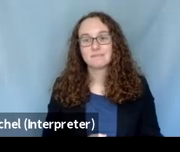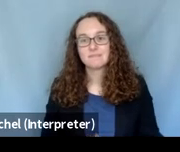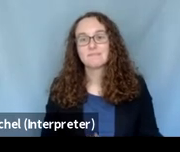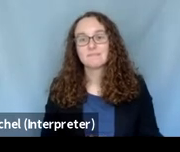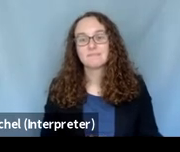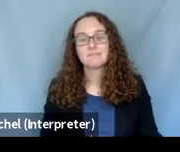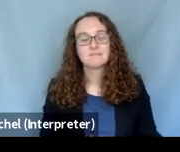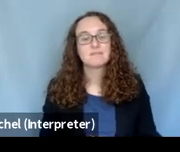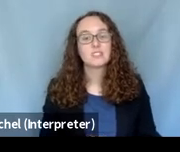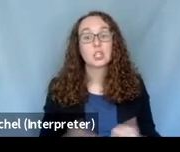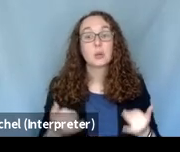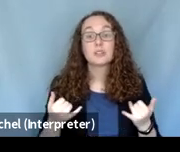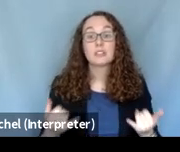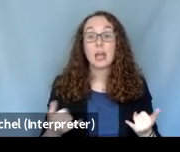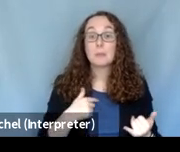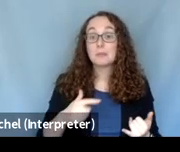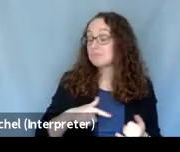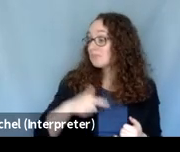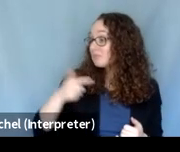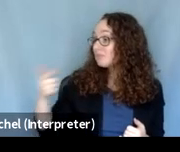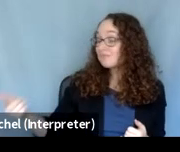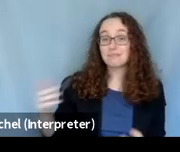turn the screen over to my friend and colleague